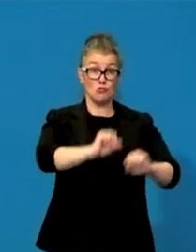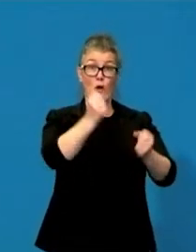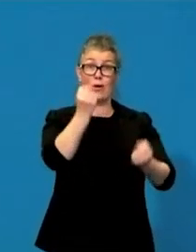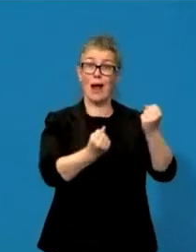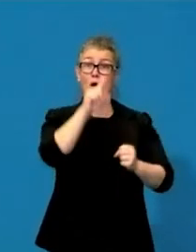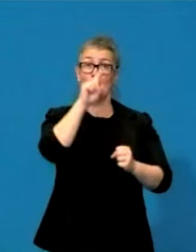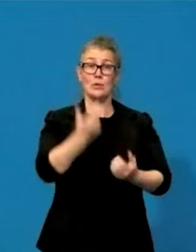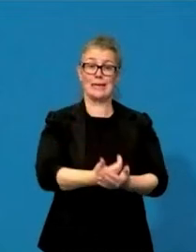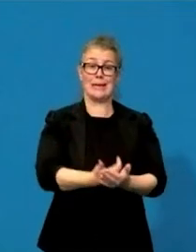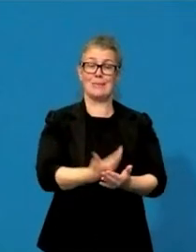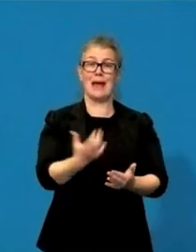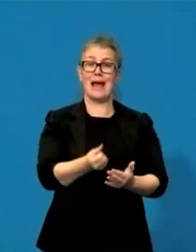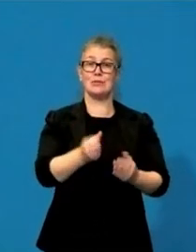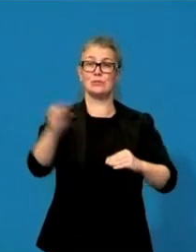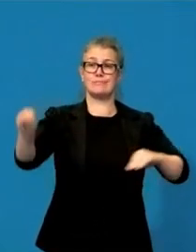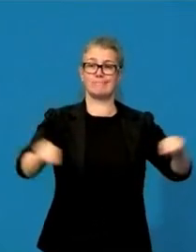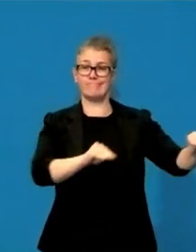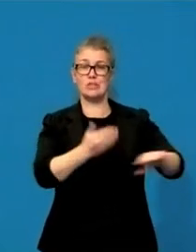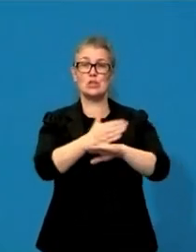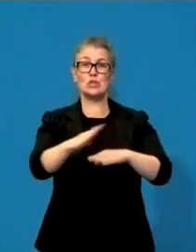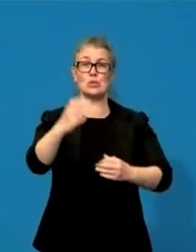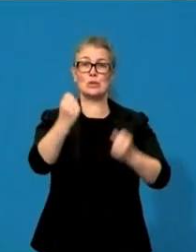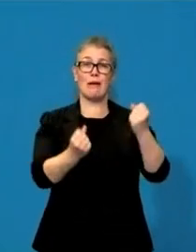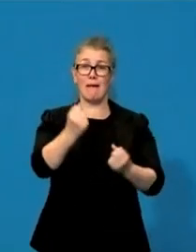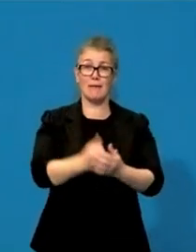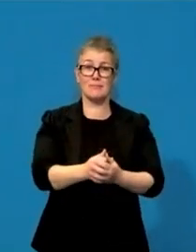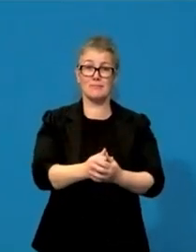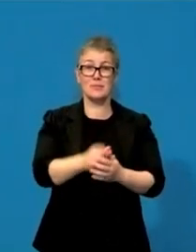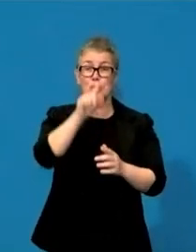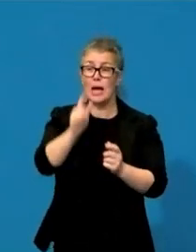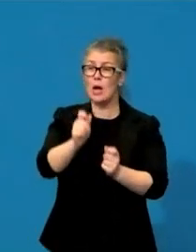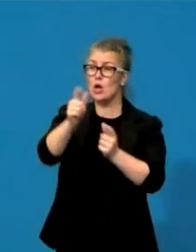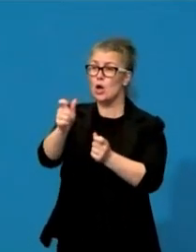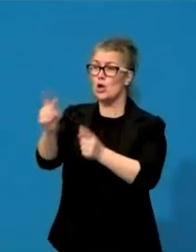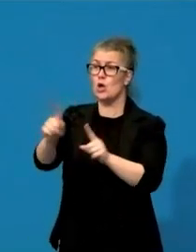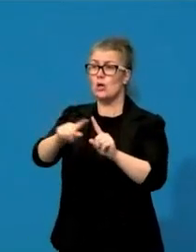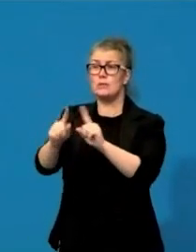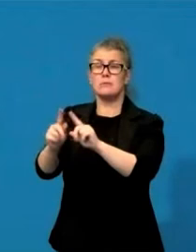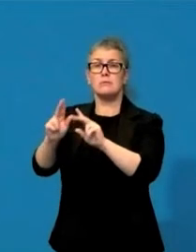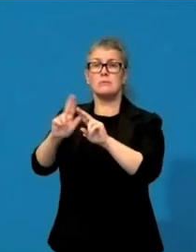Not being able to take Ronita to funerals because you didn't have the equipment to lift